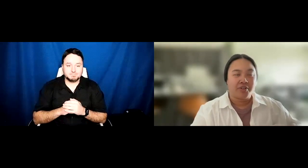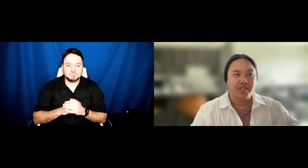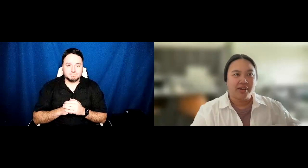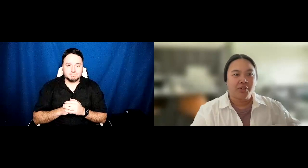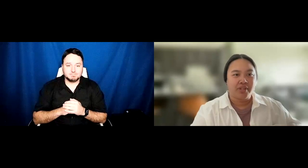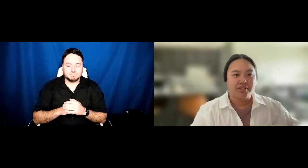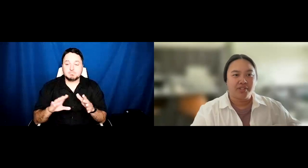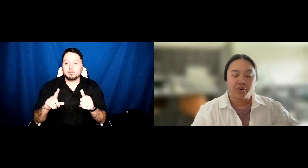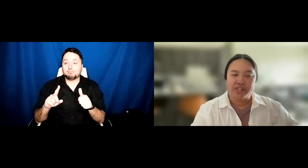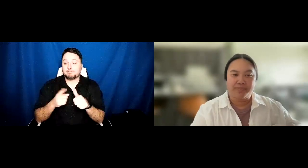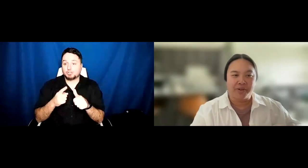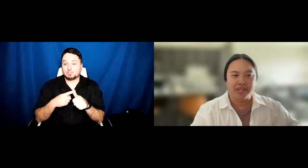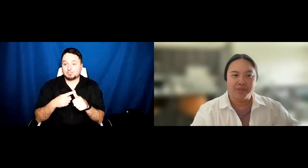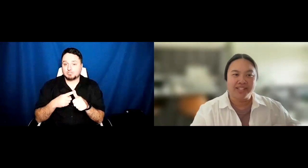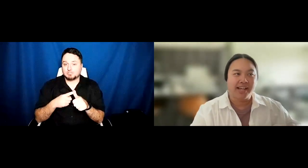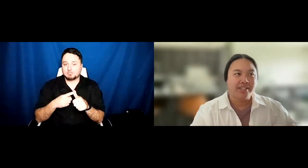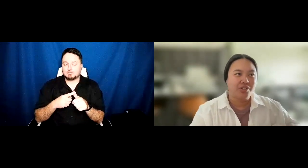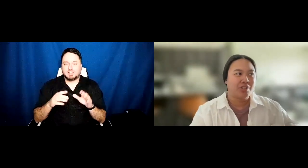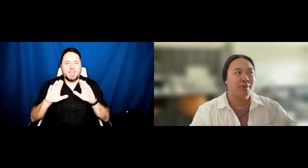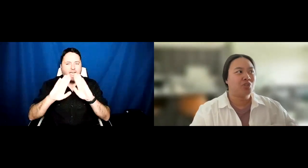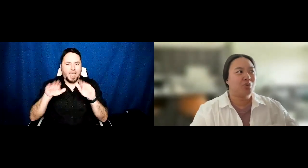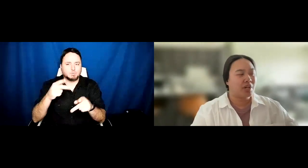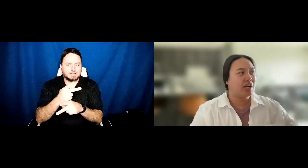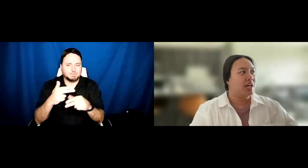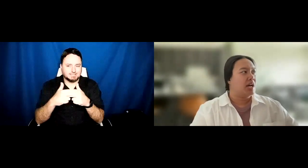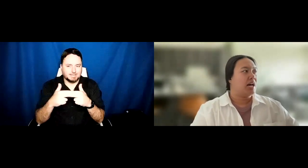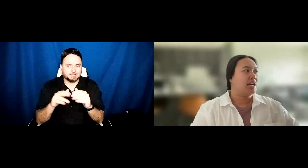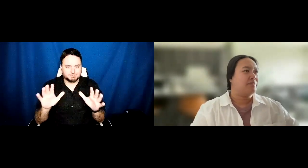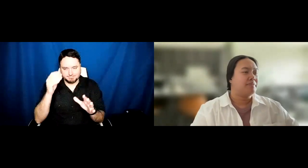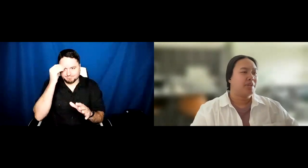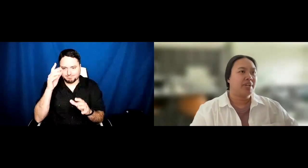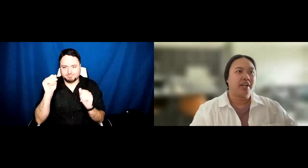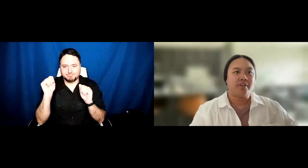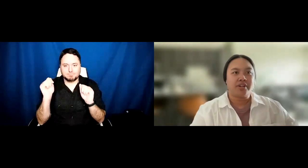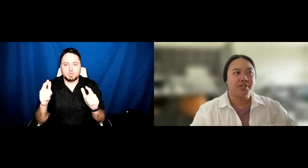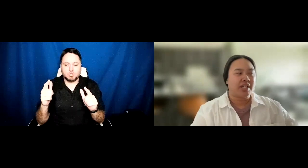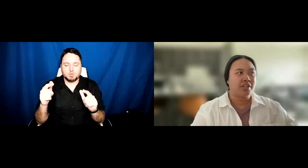First, I'm going to start with some housekeeping slides just to make sure that we kind of understand